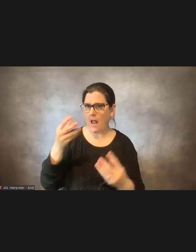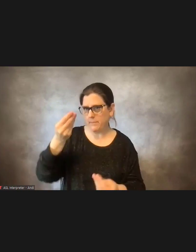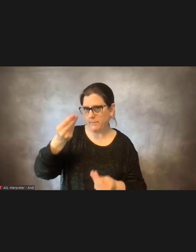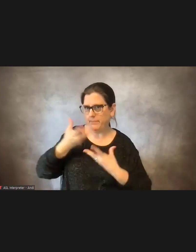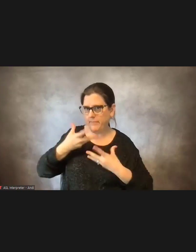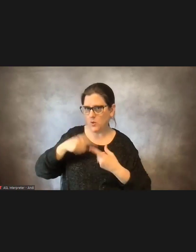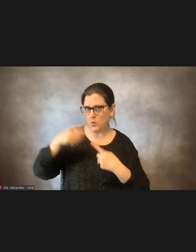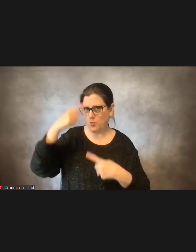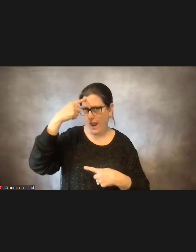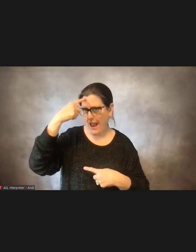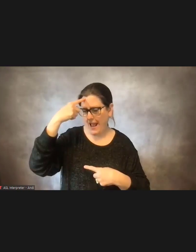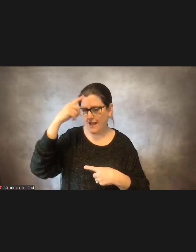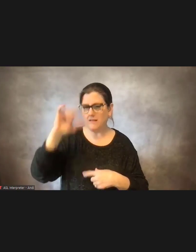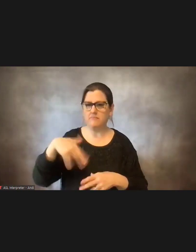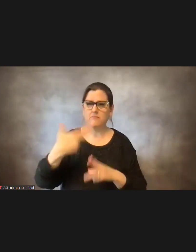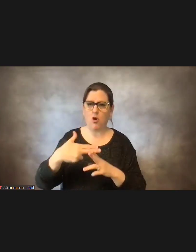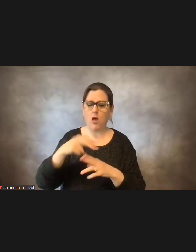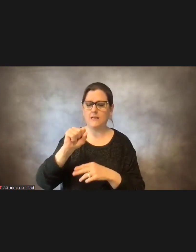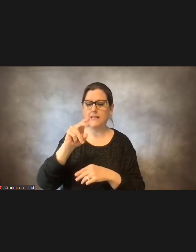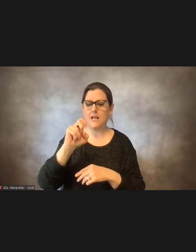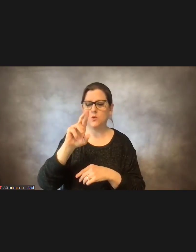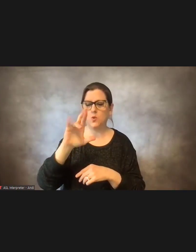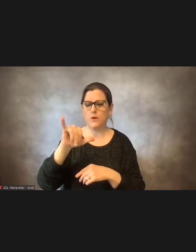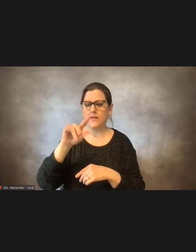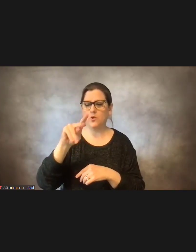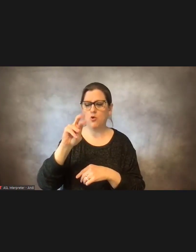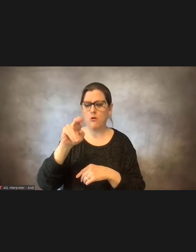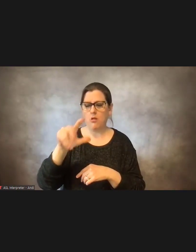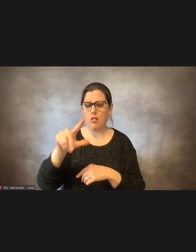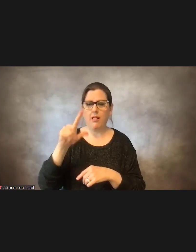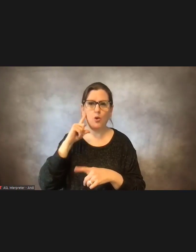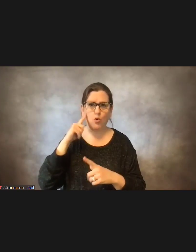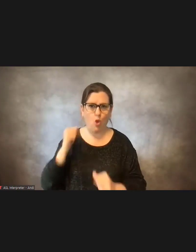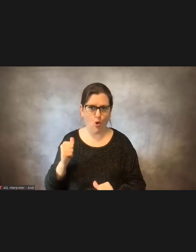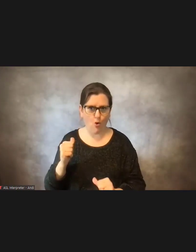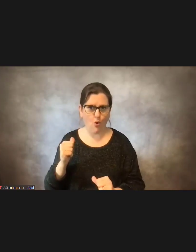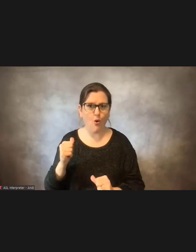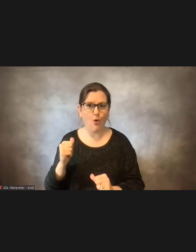call a sensorineural hearing loss, and this condition is usually